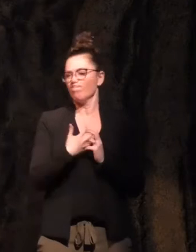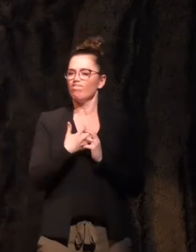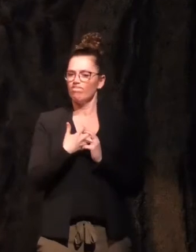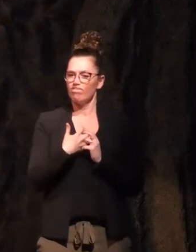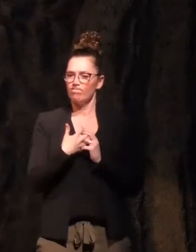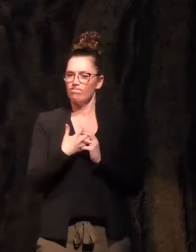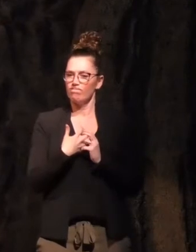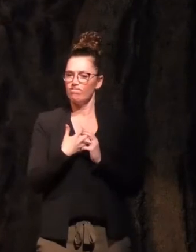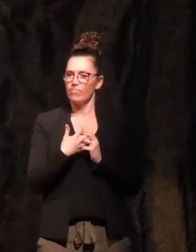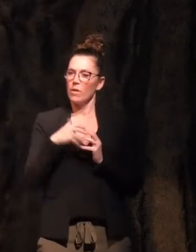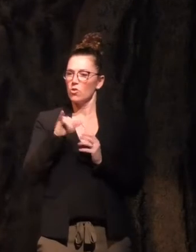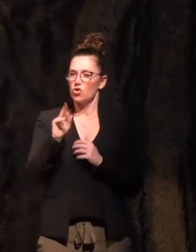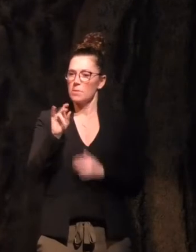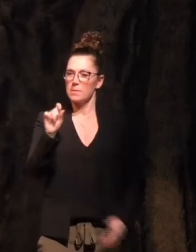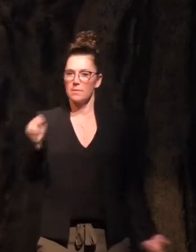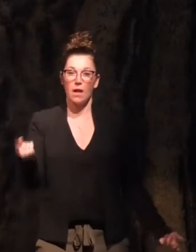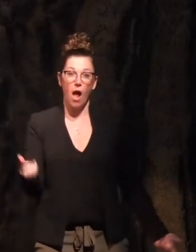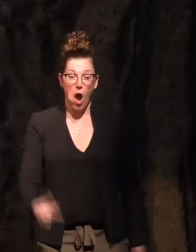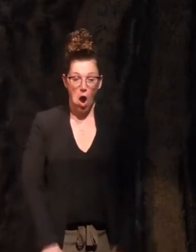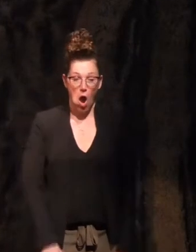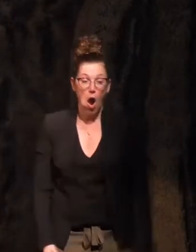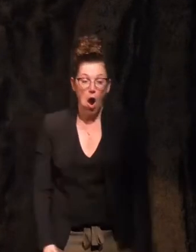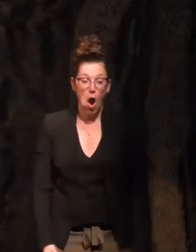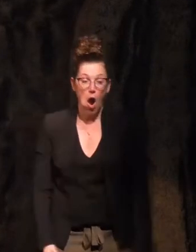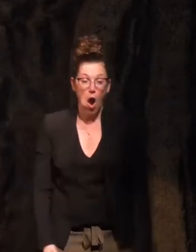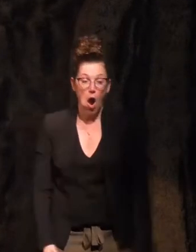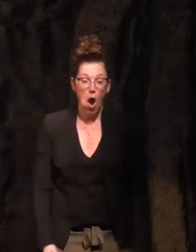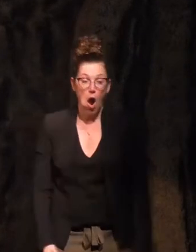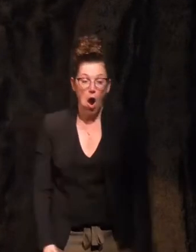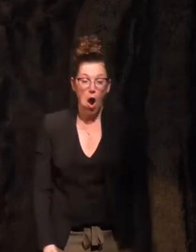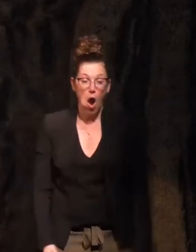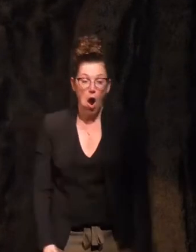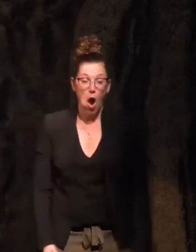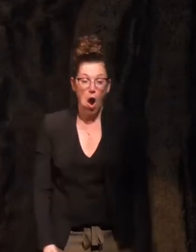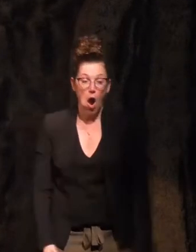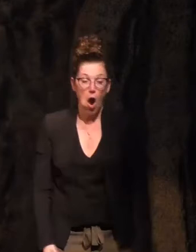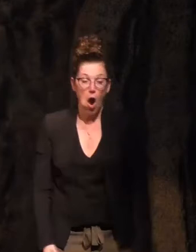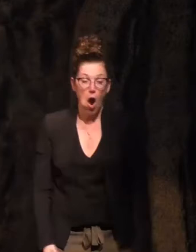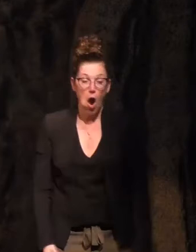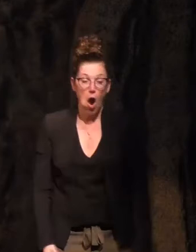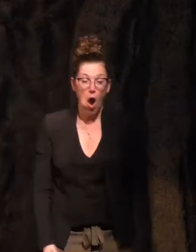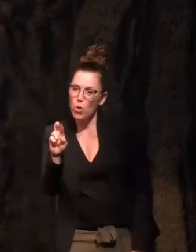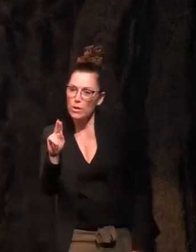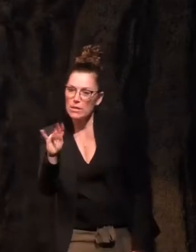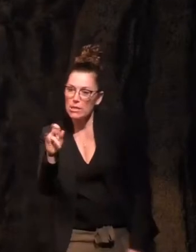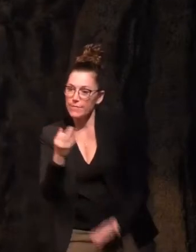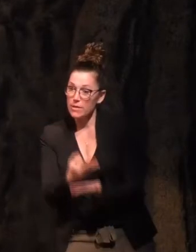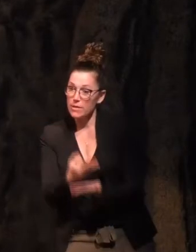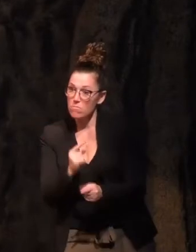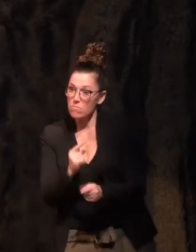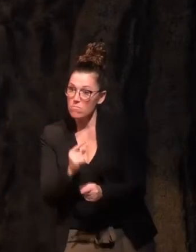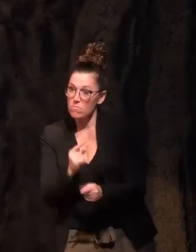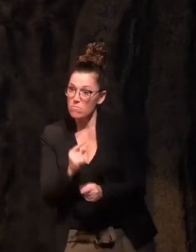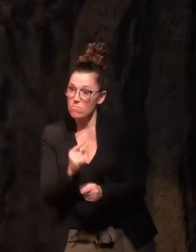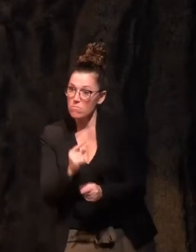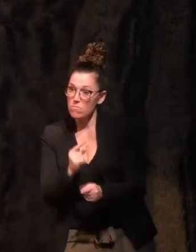Sure sucks they didn't get their Heritage funding, eh? Sorry, too soon, too soon? Sorry, but you know while I have a platform,